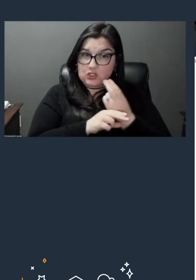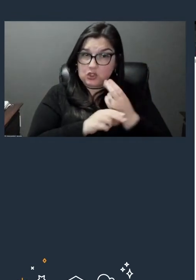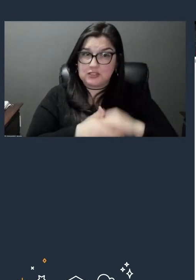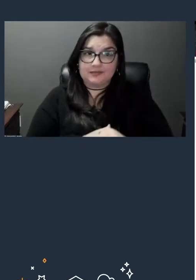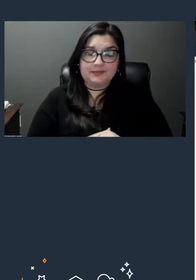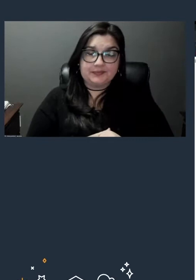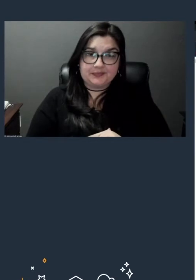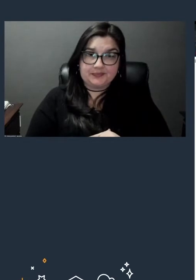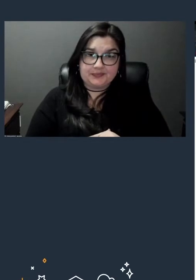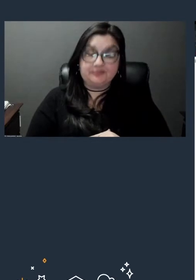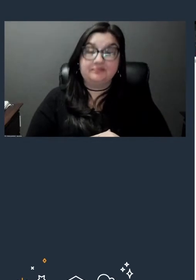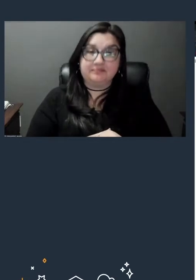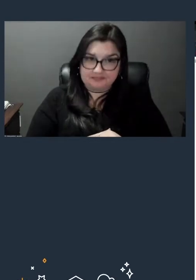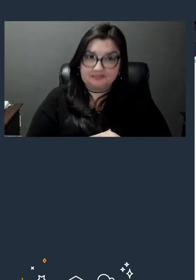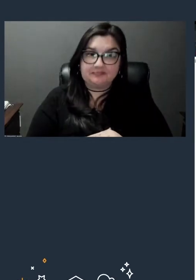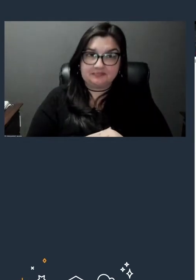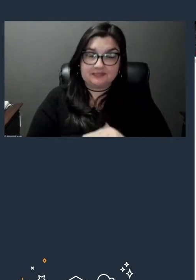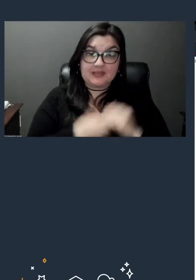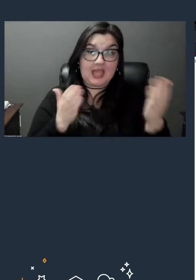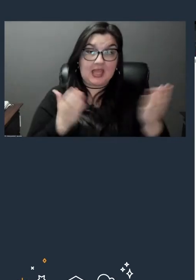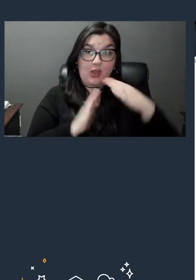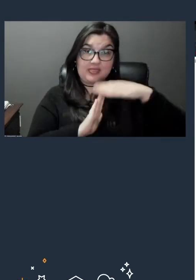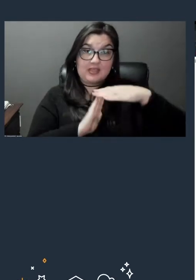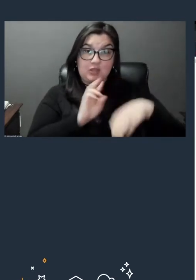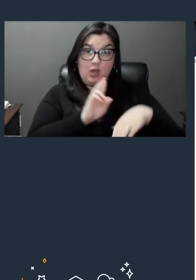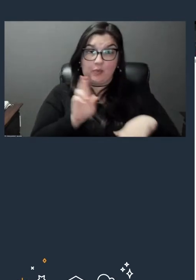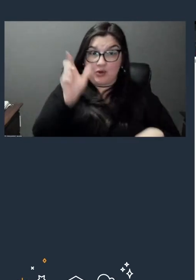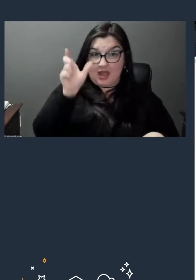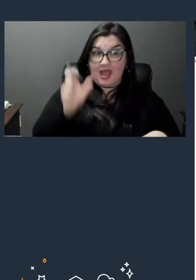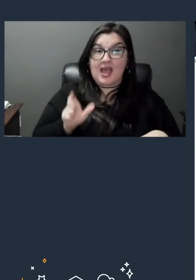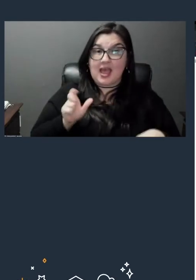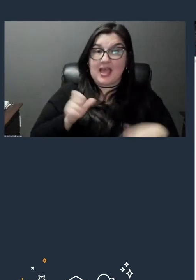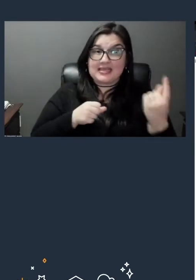Here on the top right, I can see a date filter to focus on a particular previous date.